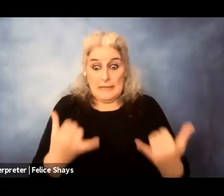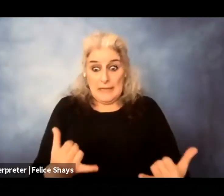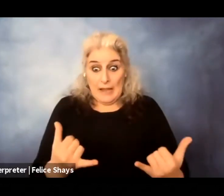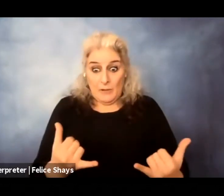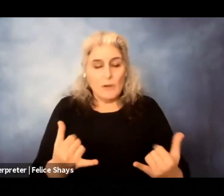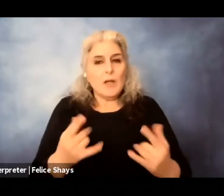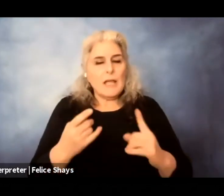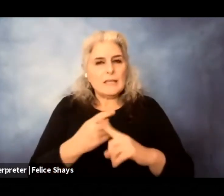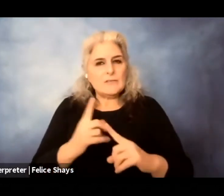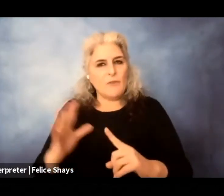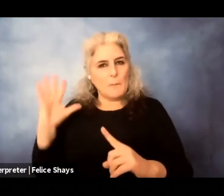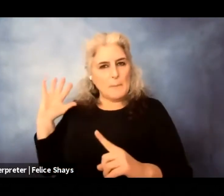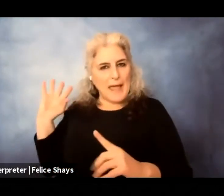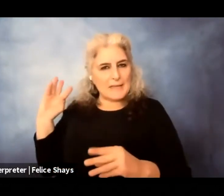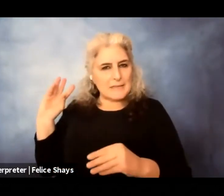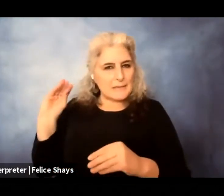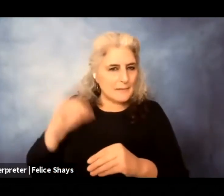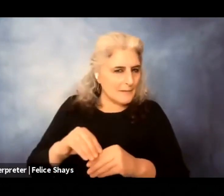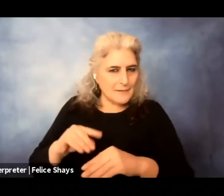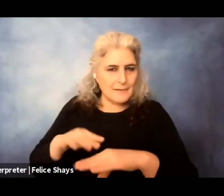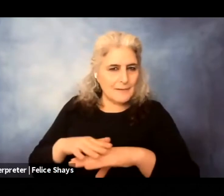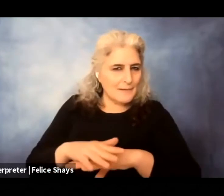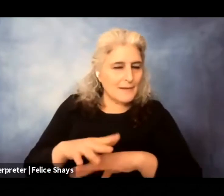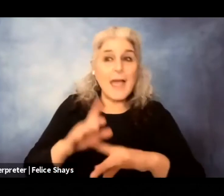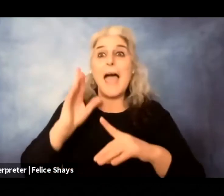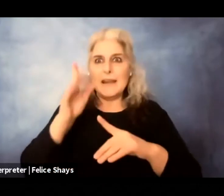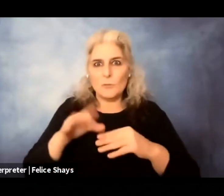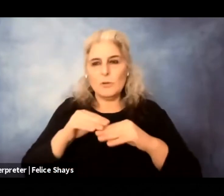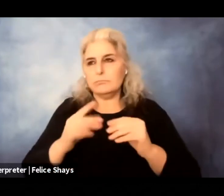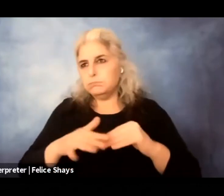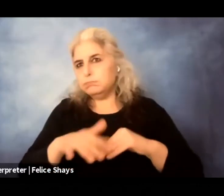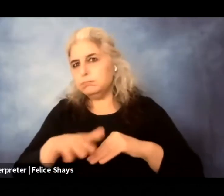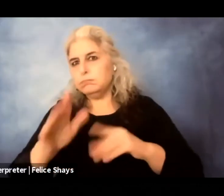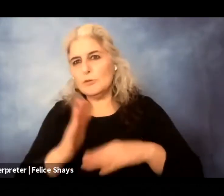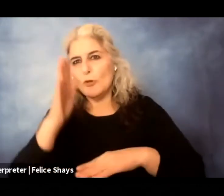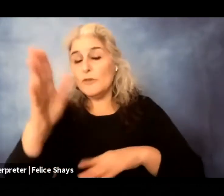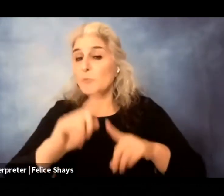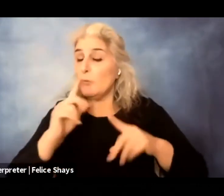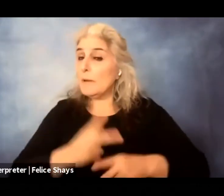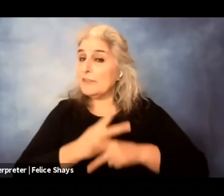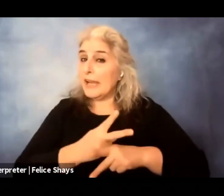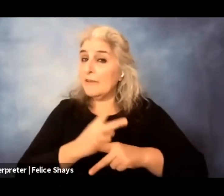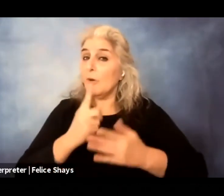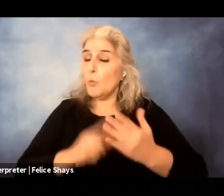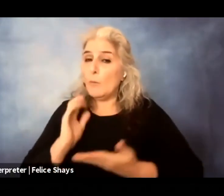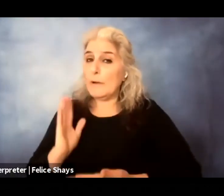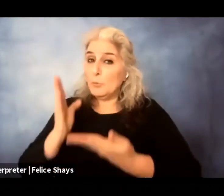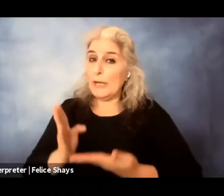future but we have to select the seeds widely wisely my work in participatory design looks at